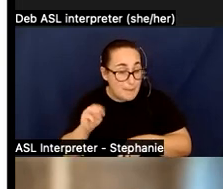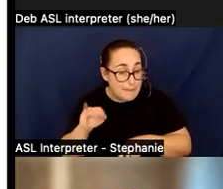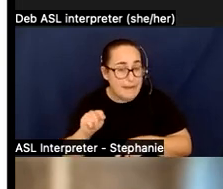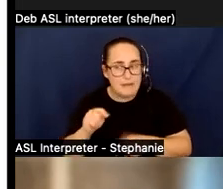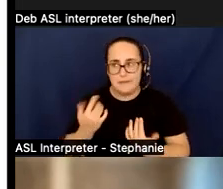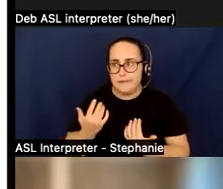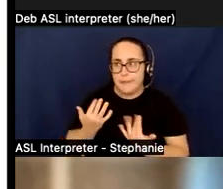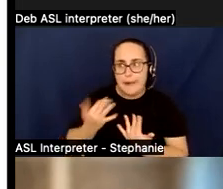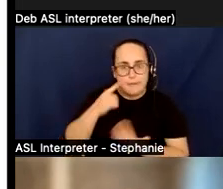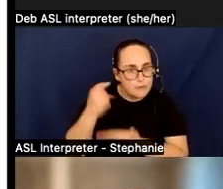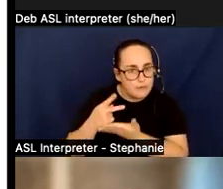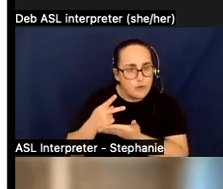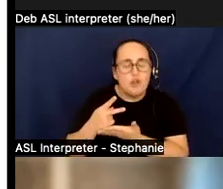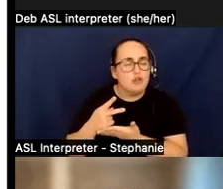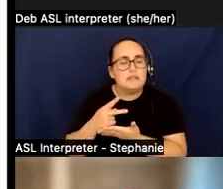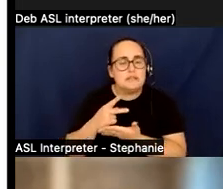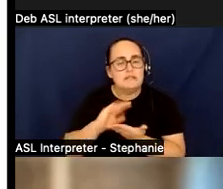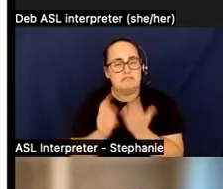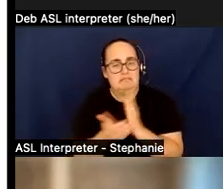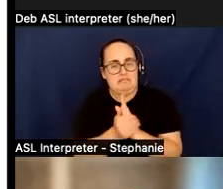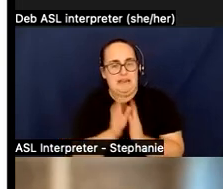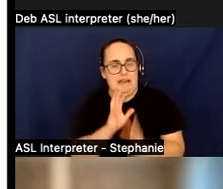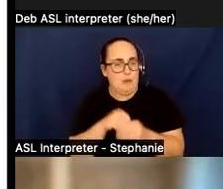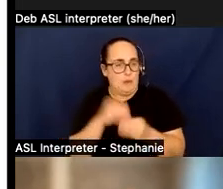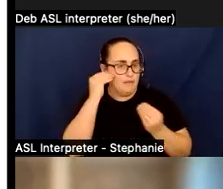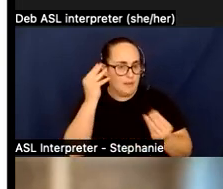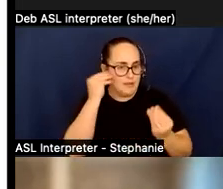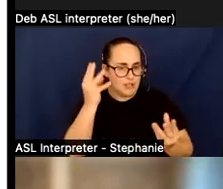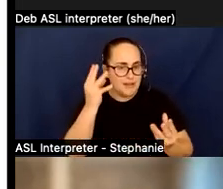We are technically part of the City, we know how slow things can go, so we just want to know